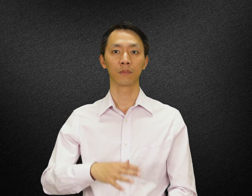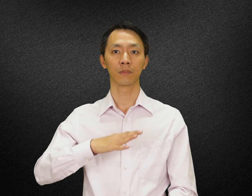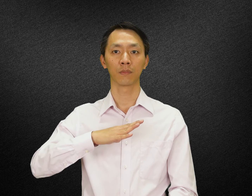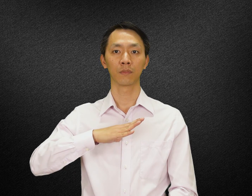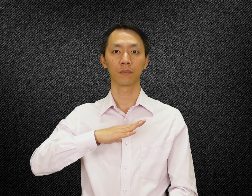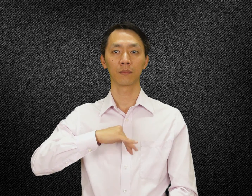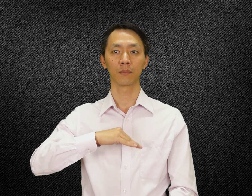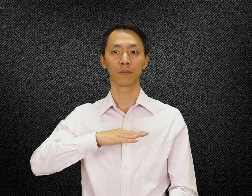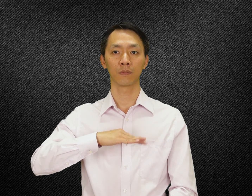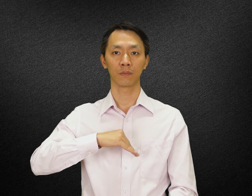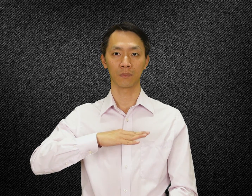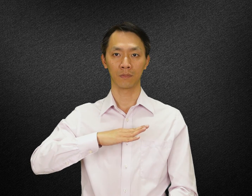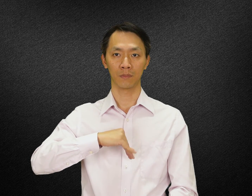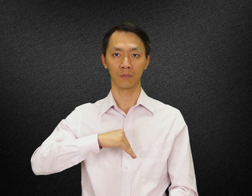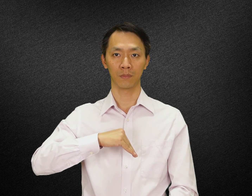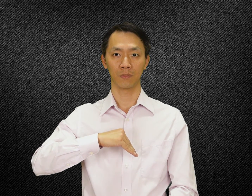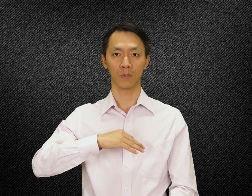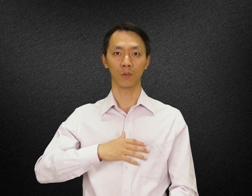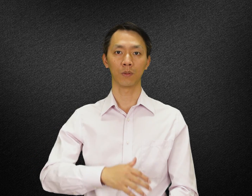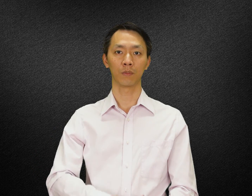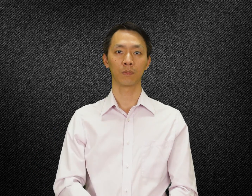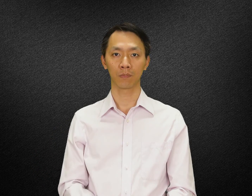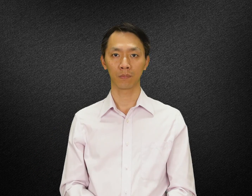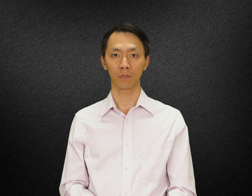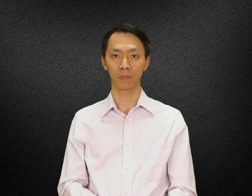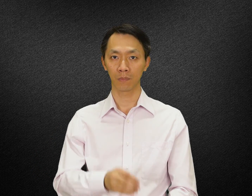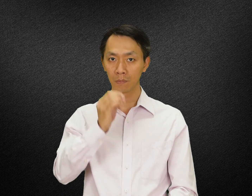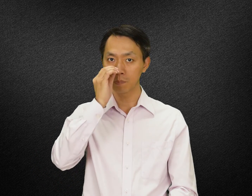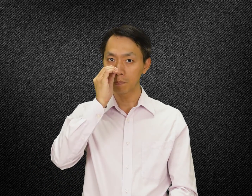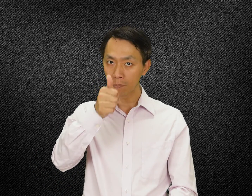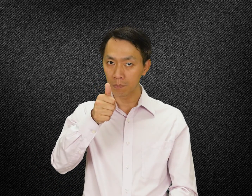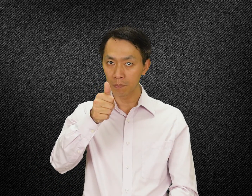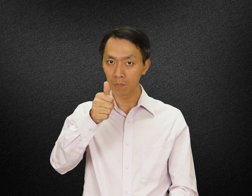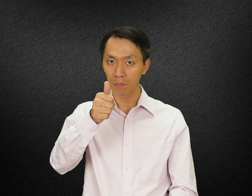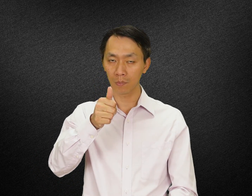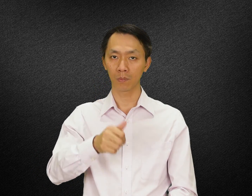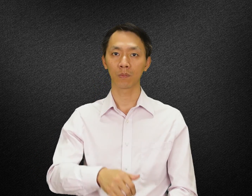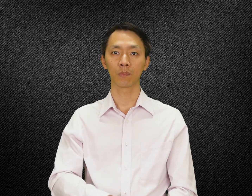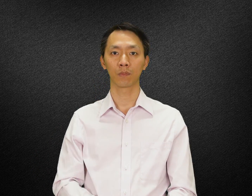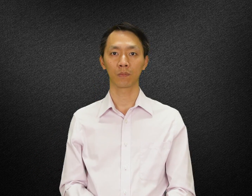teacher (northern dialect) special